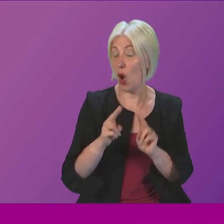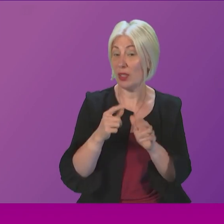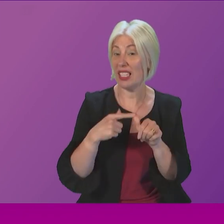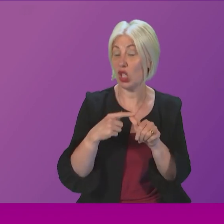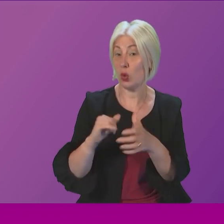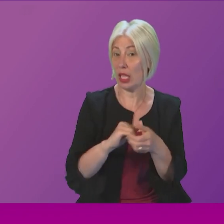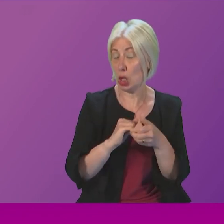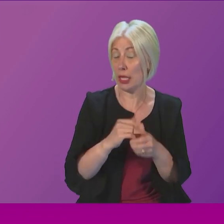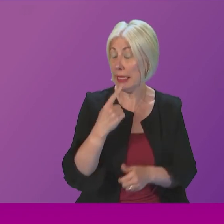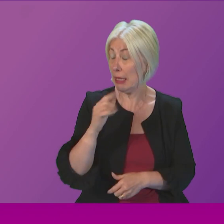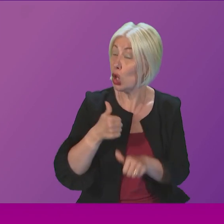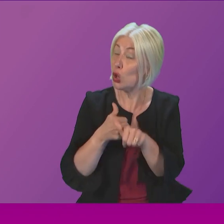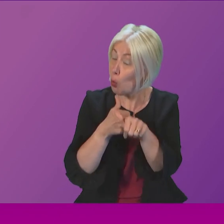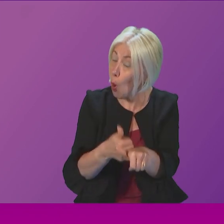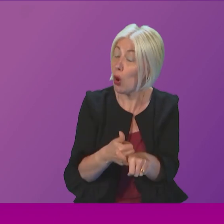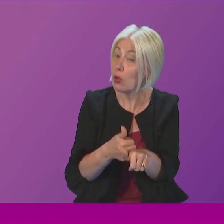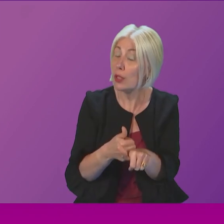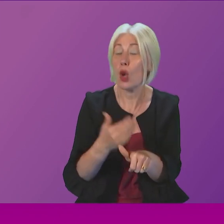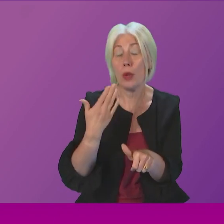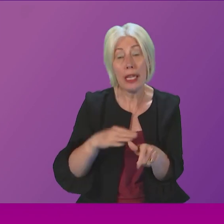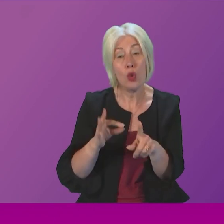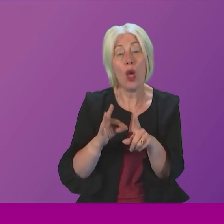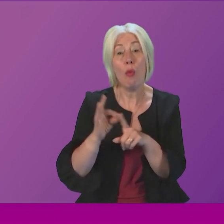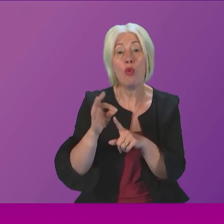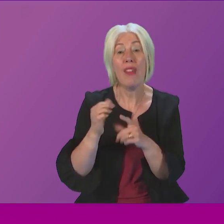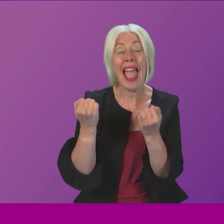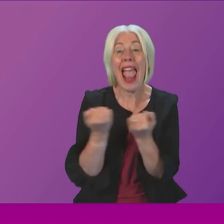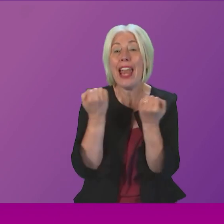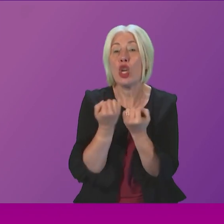“SFHA is supportive of the need to improve the energy performance of new buildings and